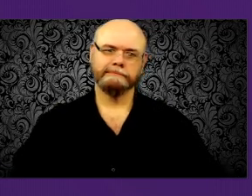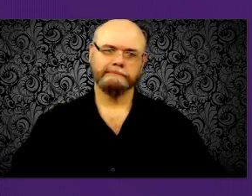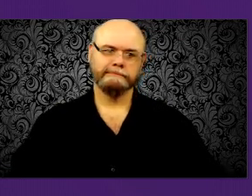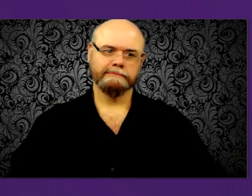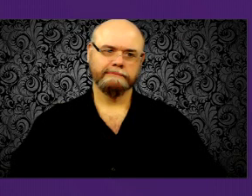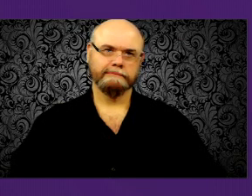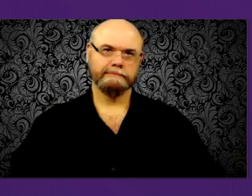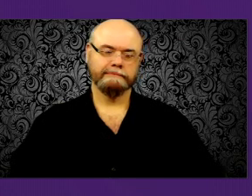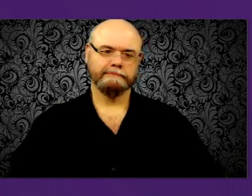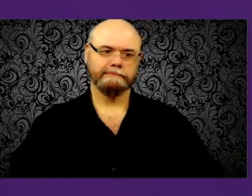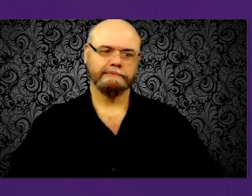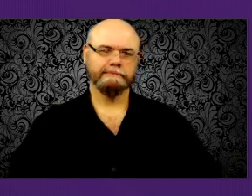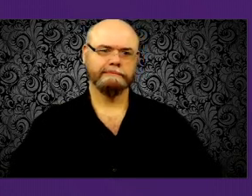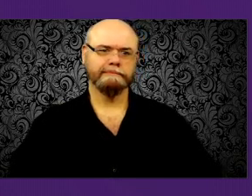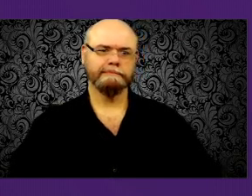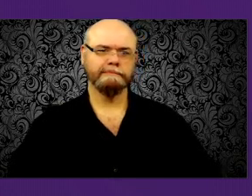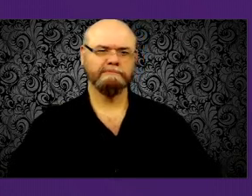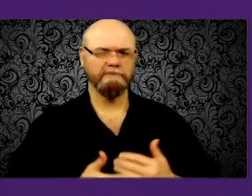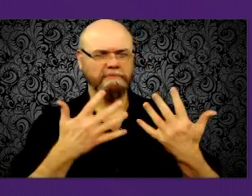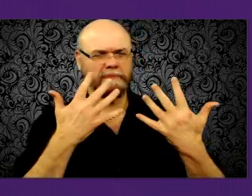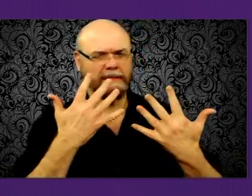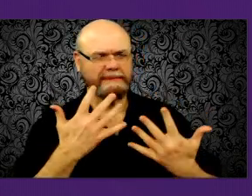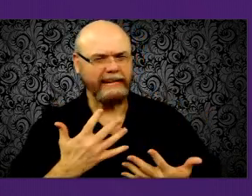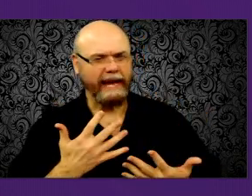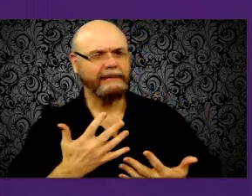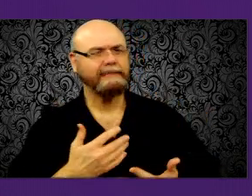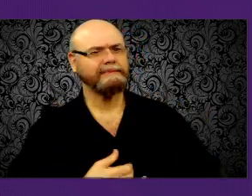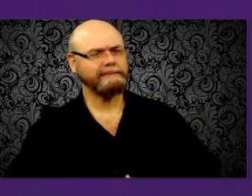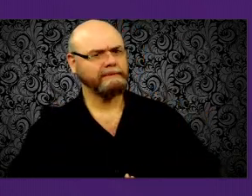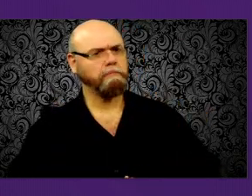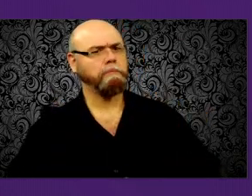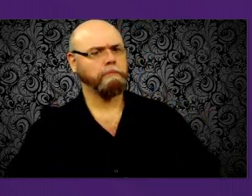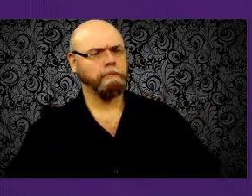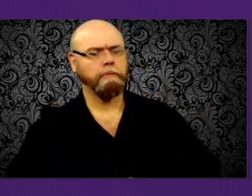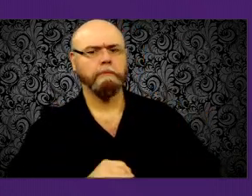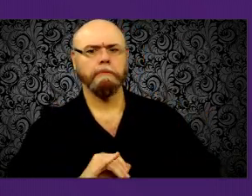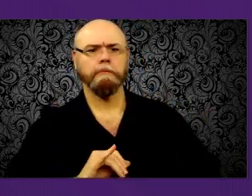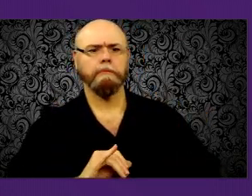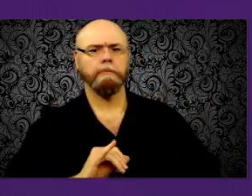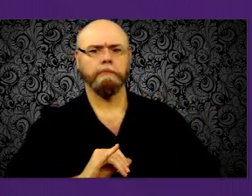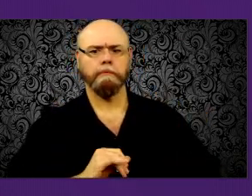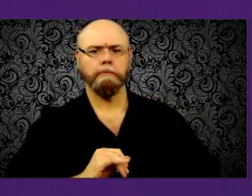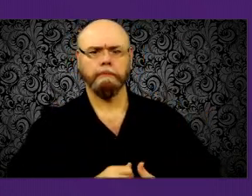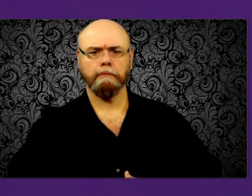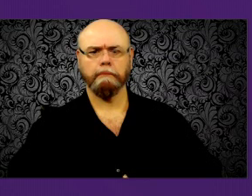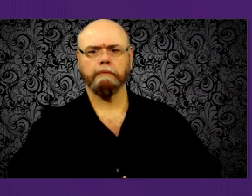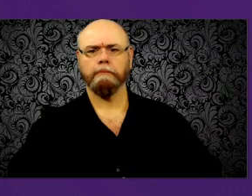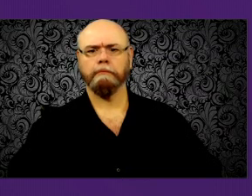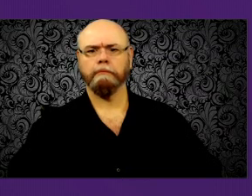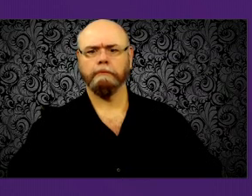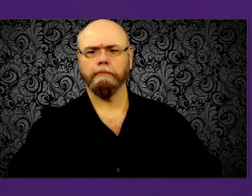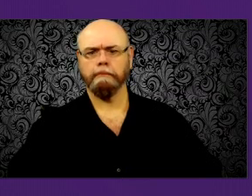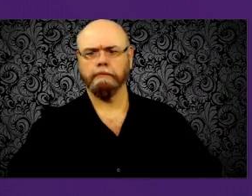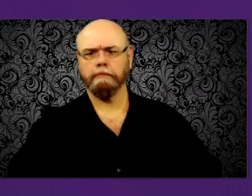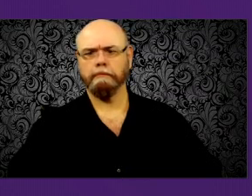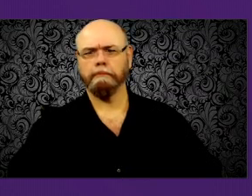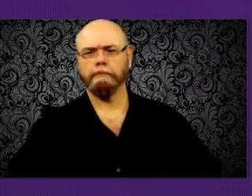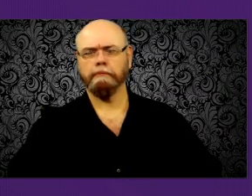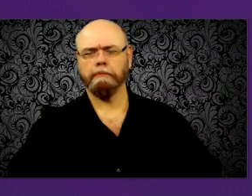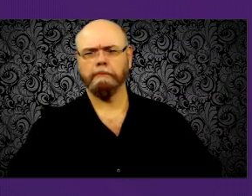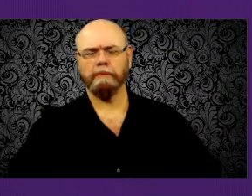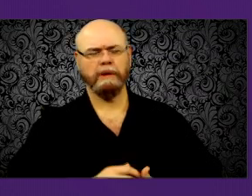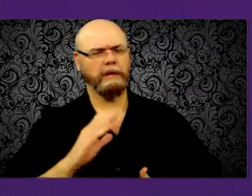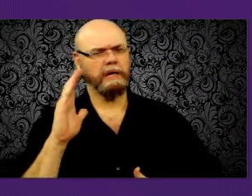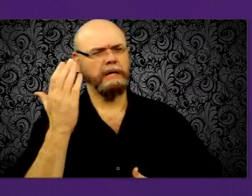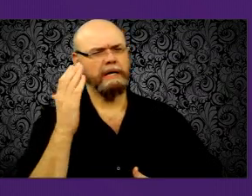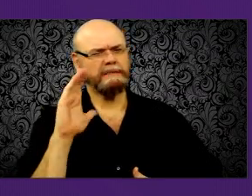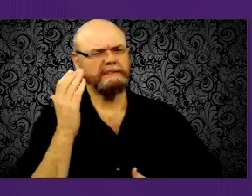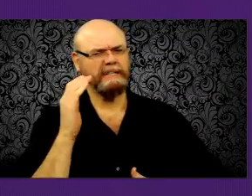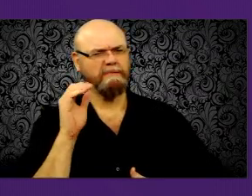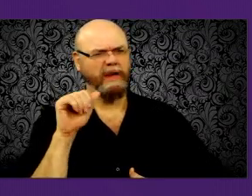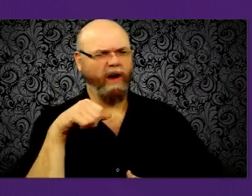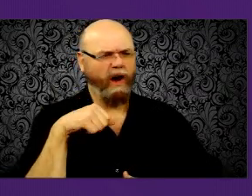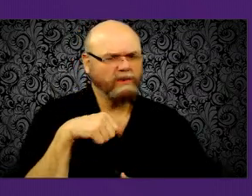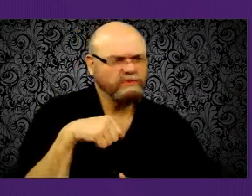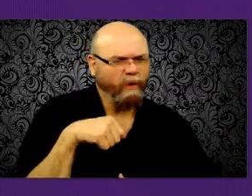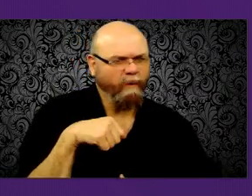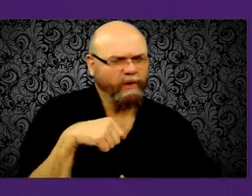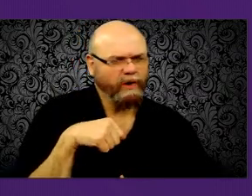Sadness. The subjects seem hunched in their posture. Excellent observations.